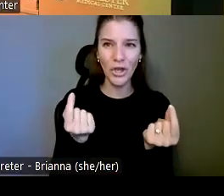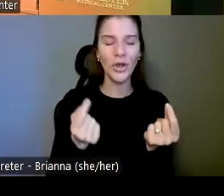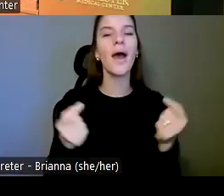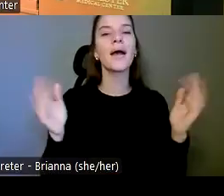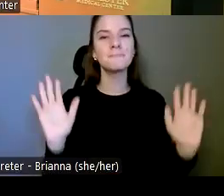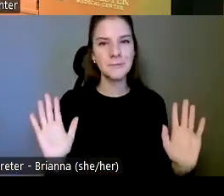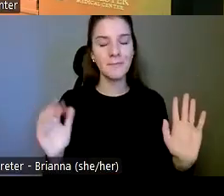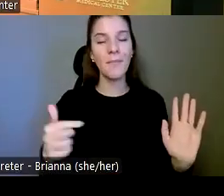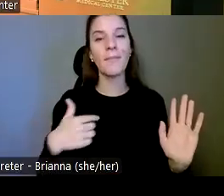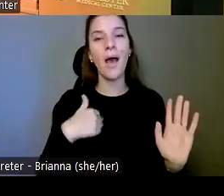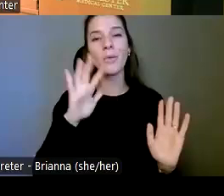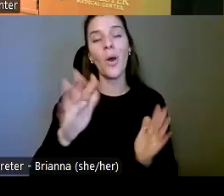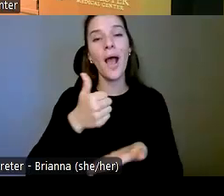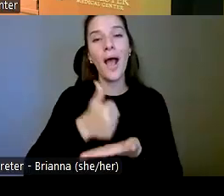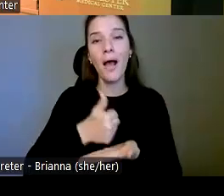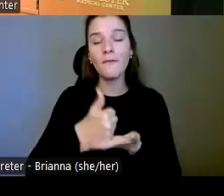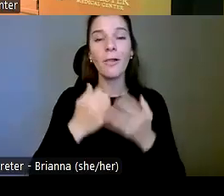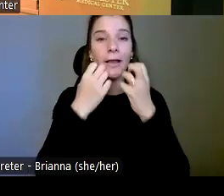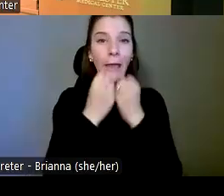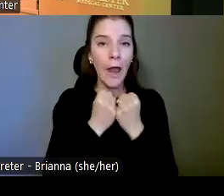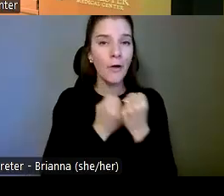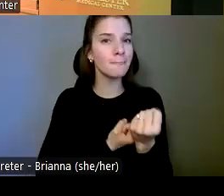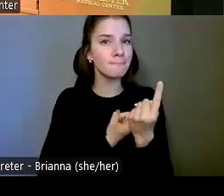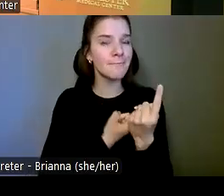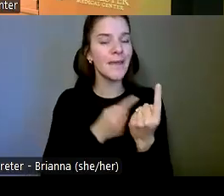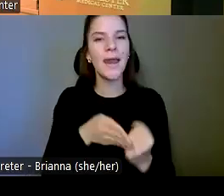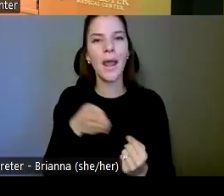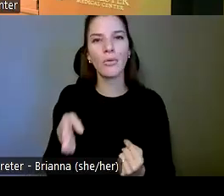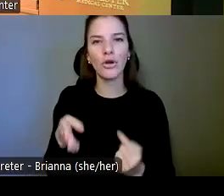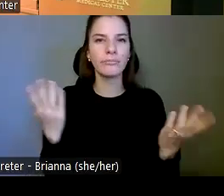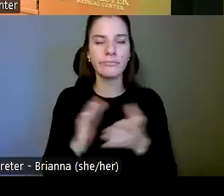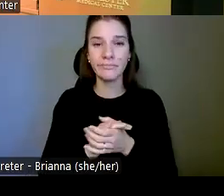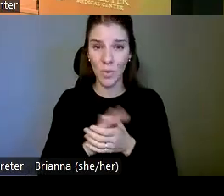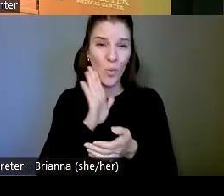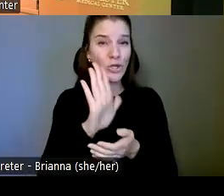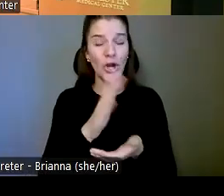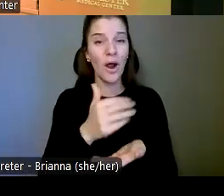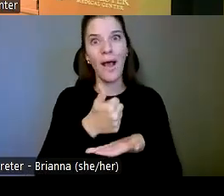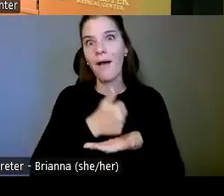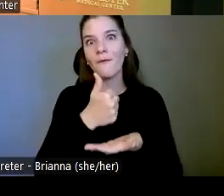caring neighbor. And if you look at that, would a helpful, caring neighbor give a neighbor a